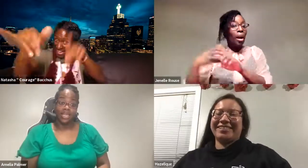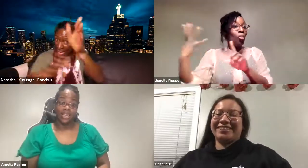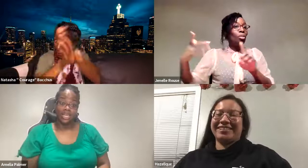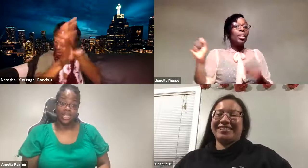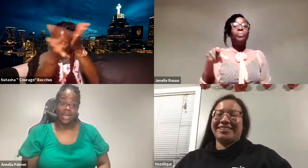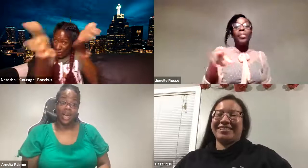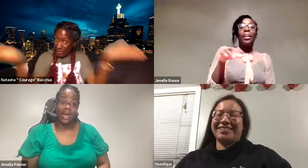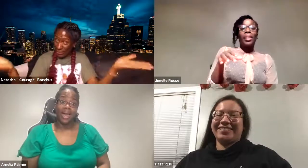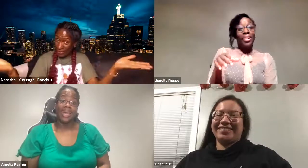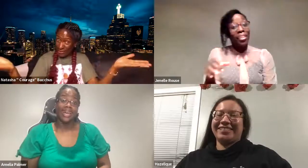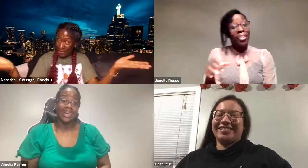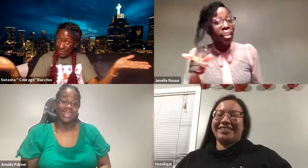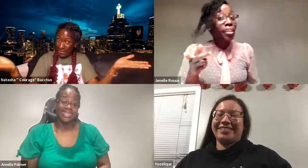to say about this -